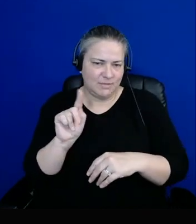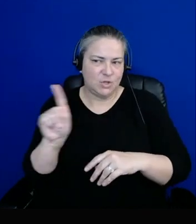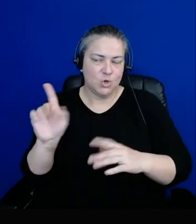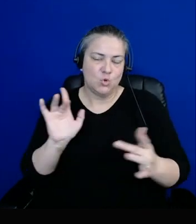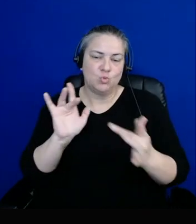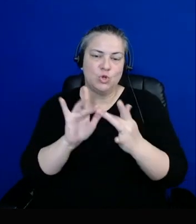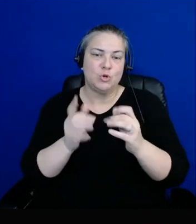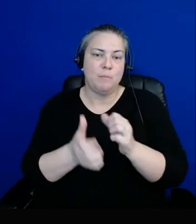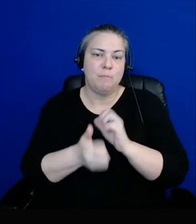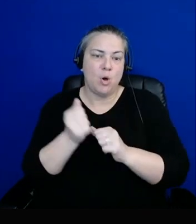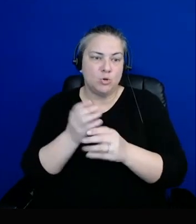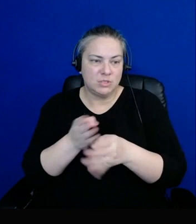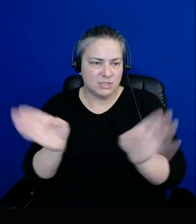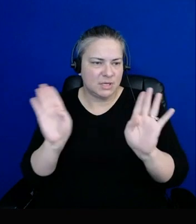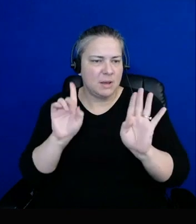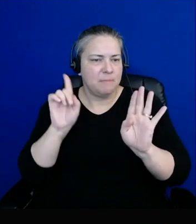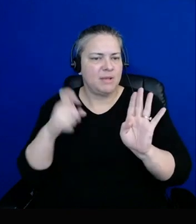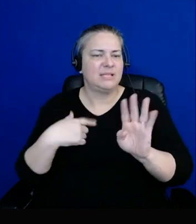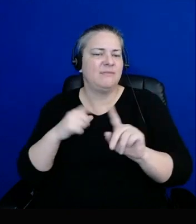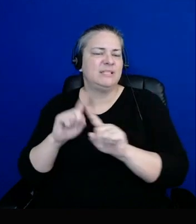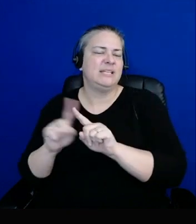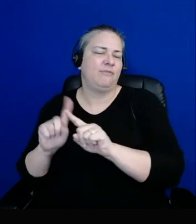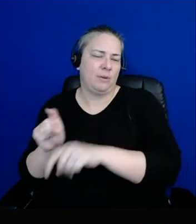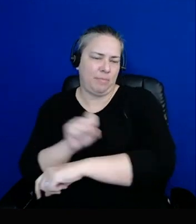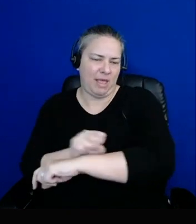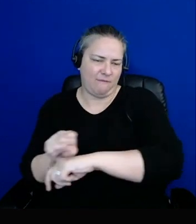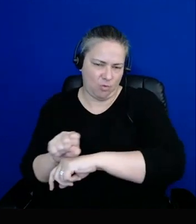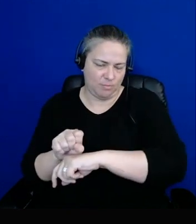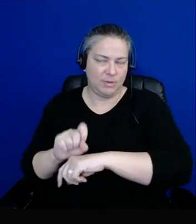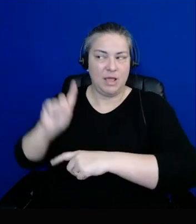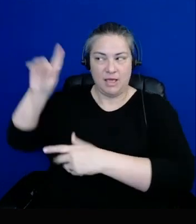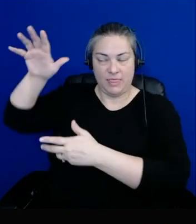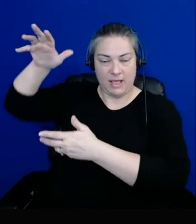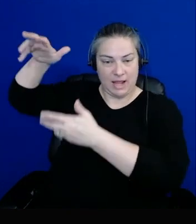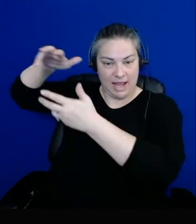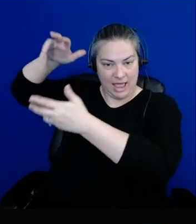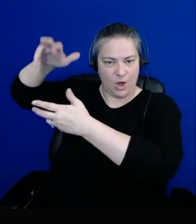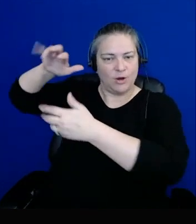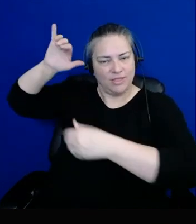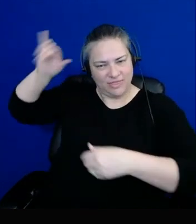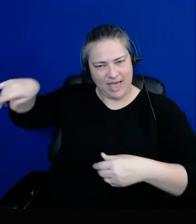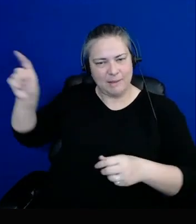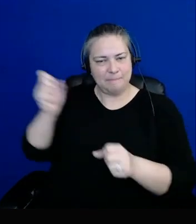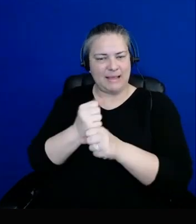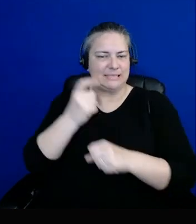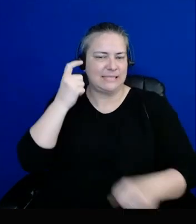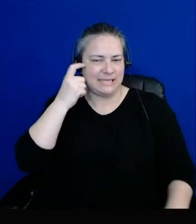you really need to ship on a diverse set of platforms, and the cloud is something that makes obvious sense